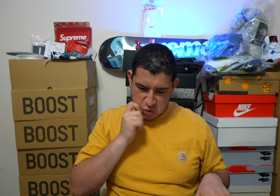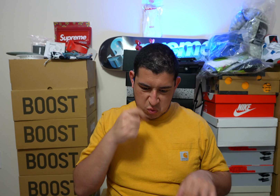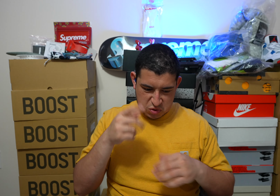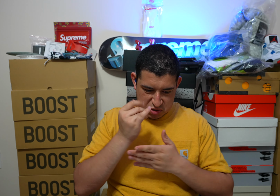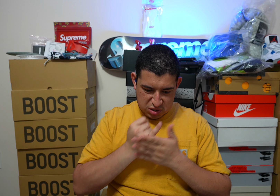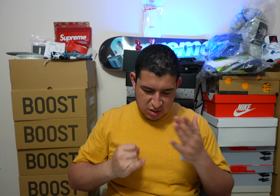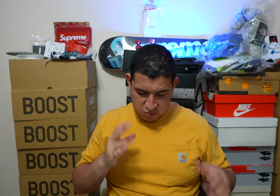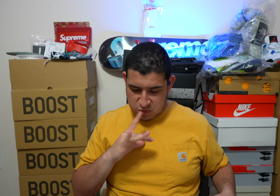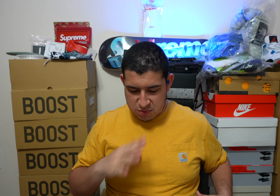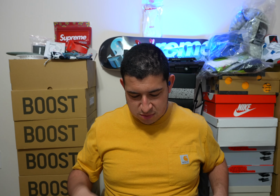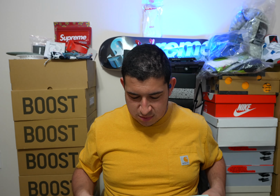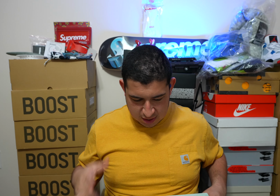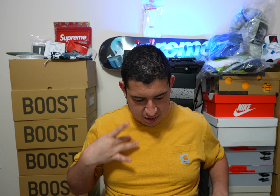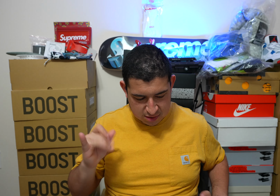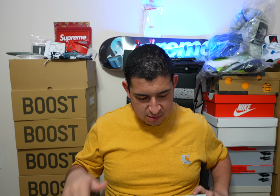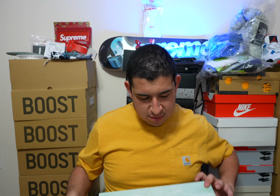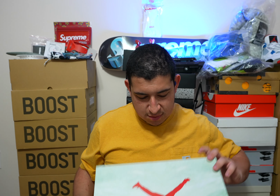I love this design on the box.